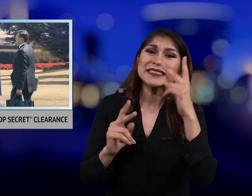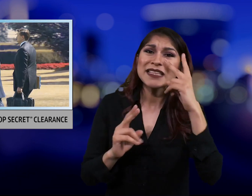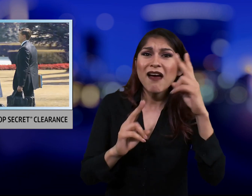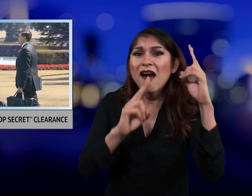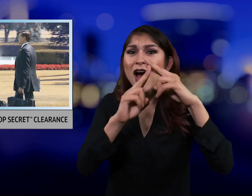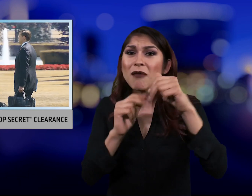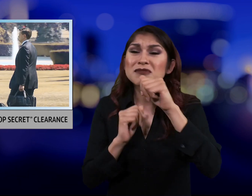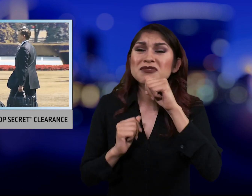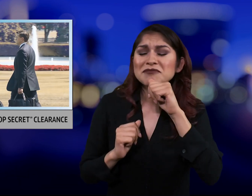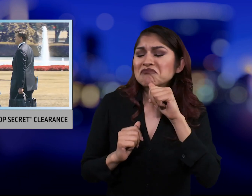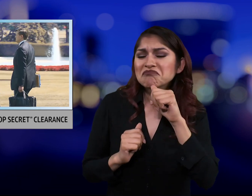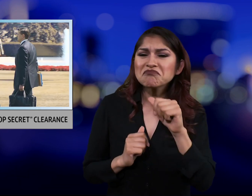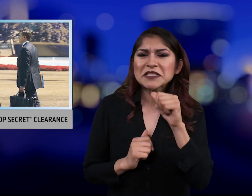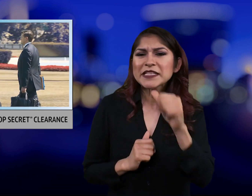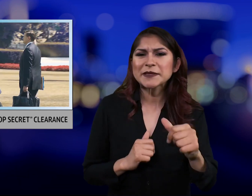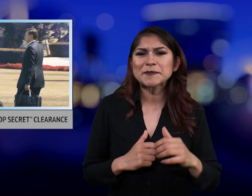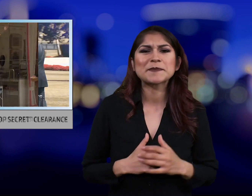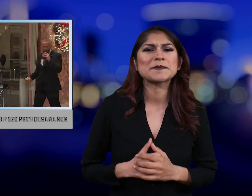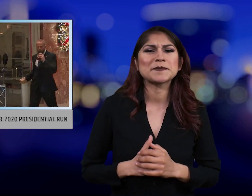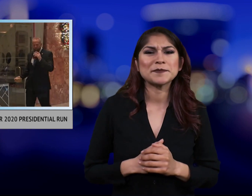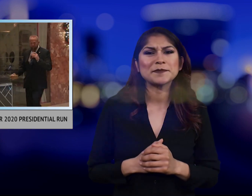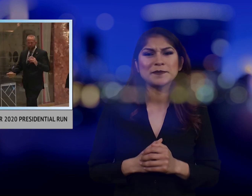clearance from the president.